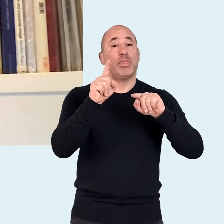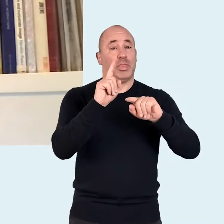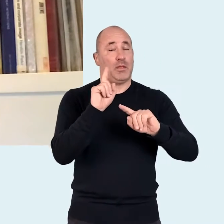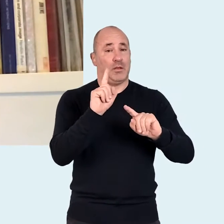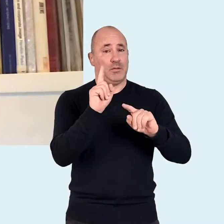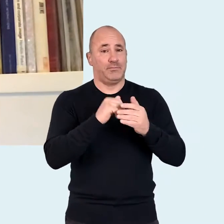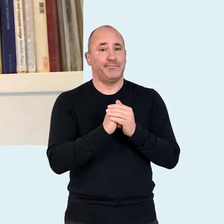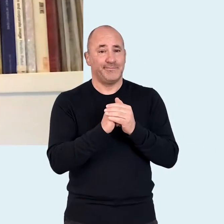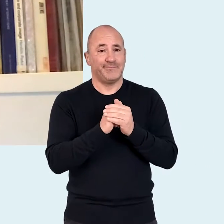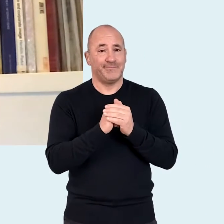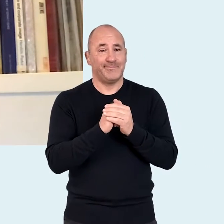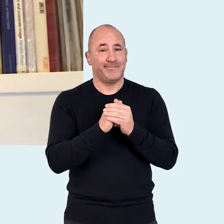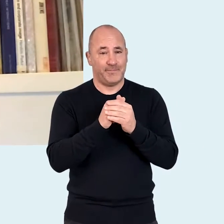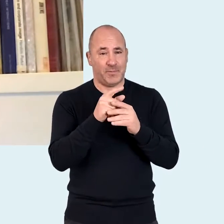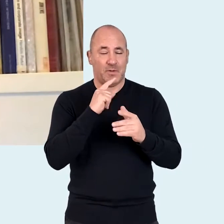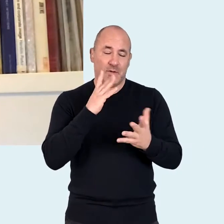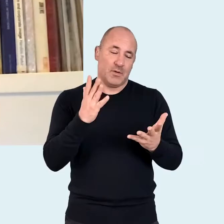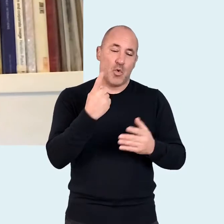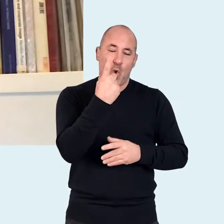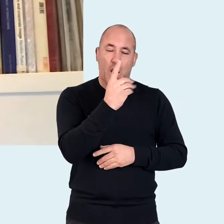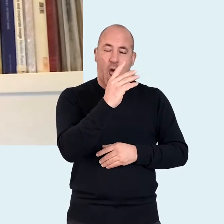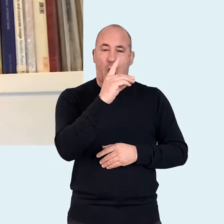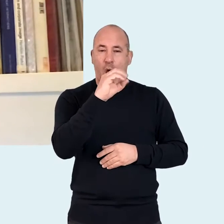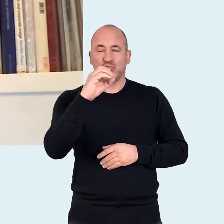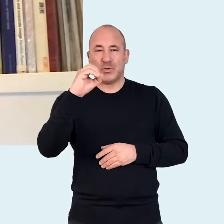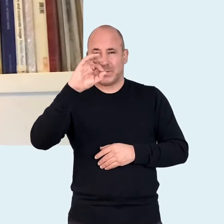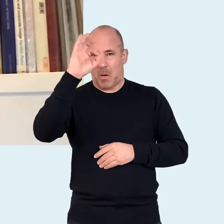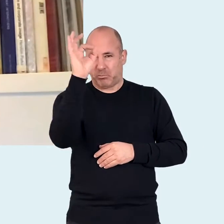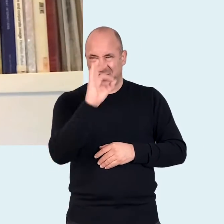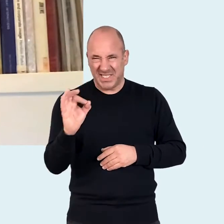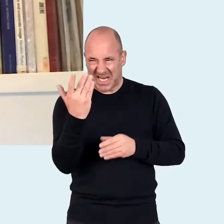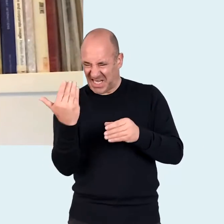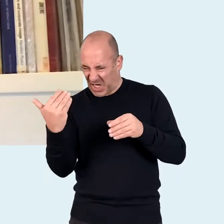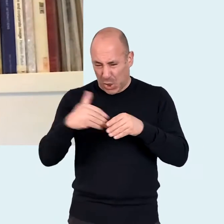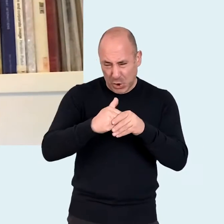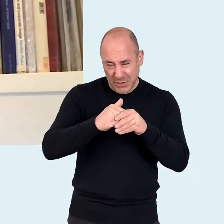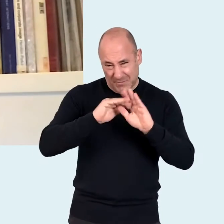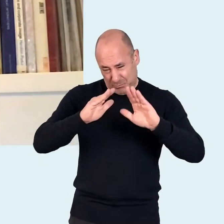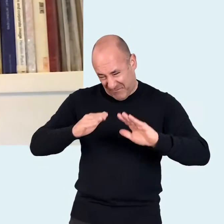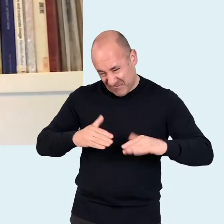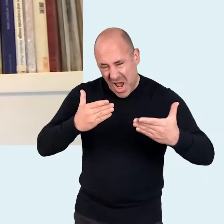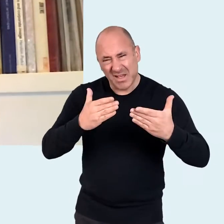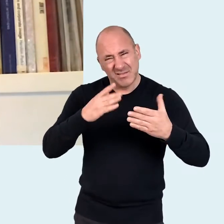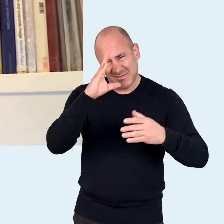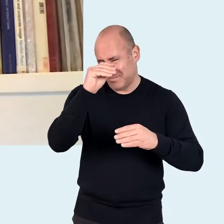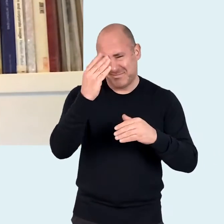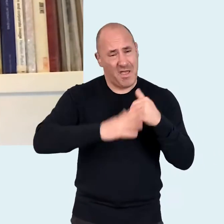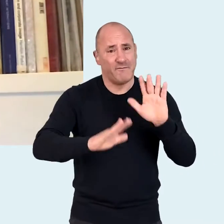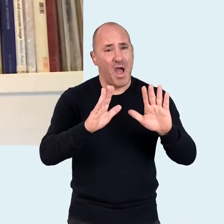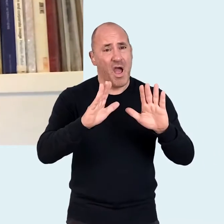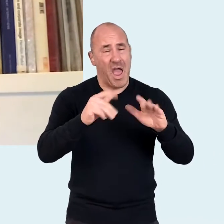I would start with a caveat, which is that you will never be able to provide a 100 percent